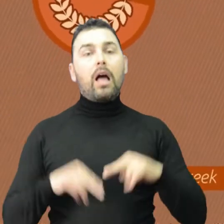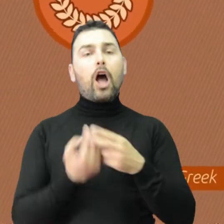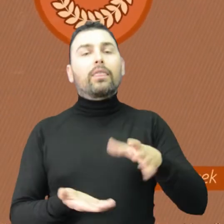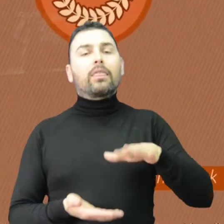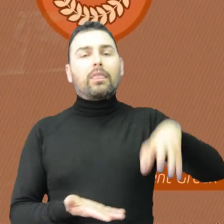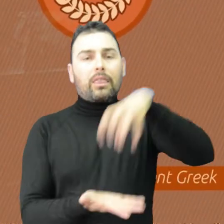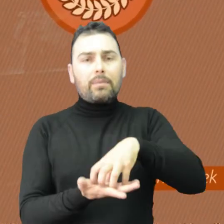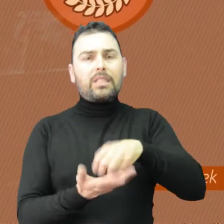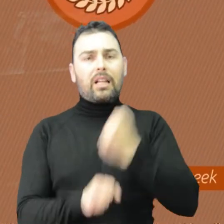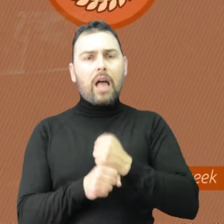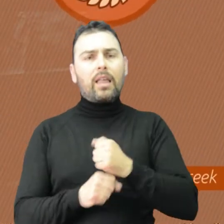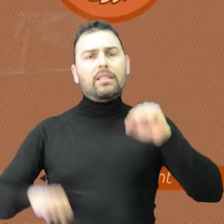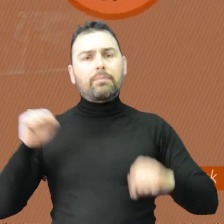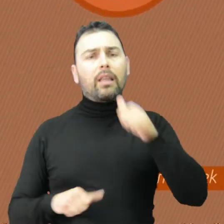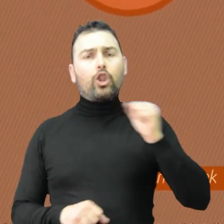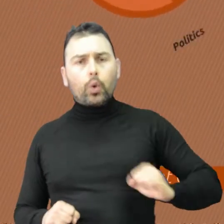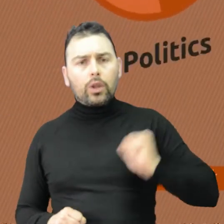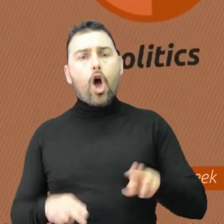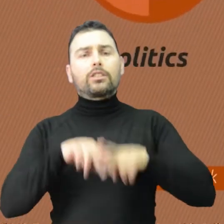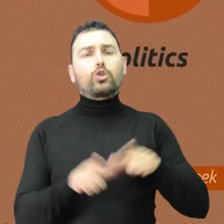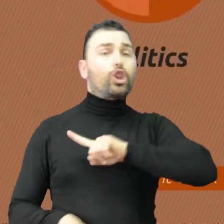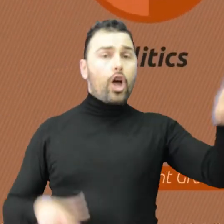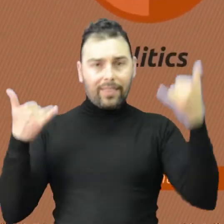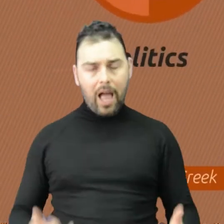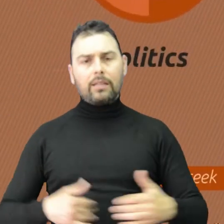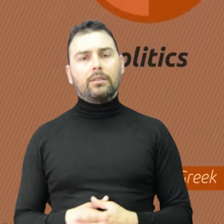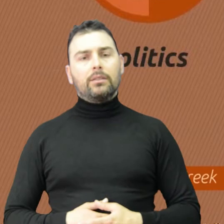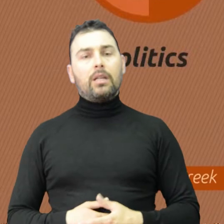Greece is a secret banquet a feast of hitting delights